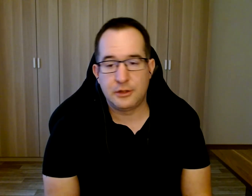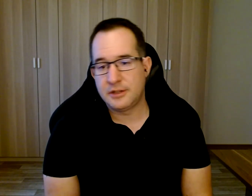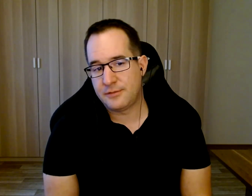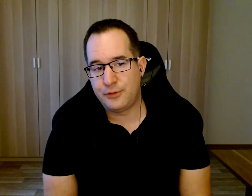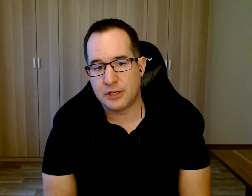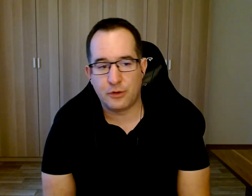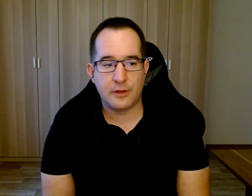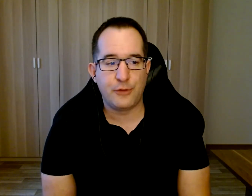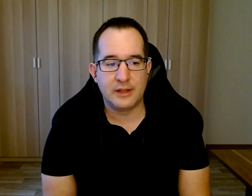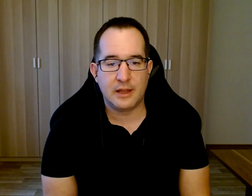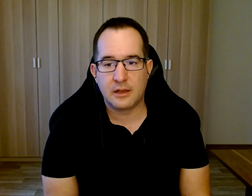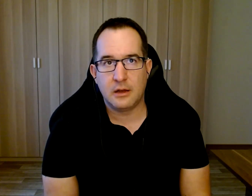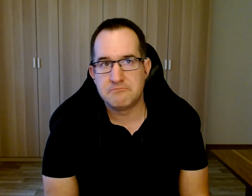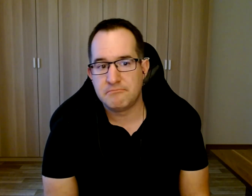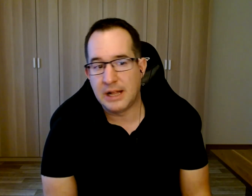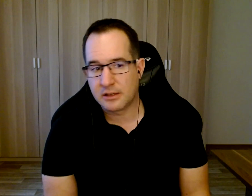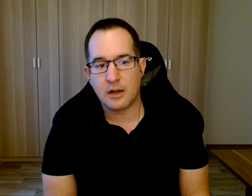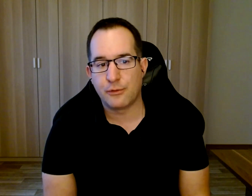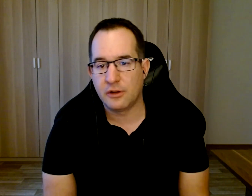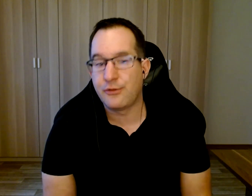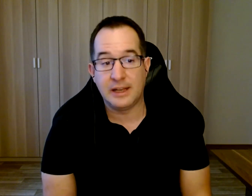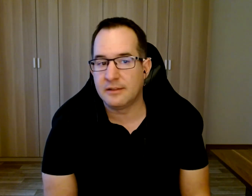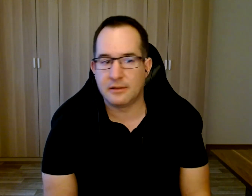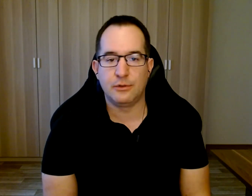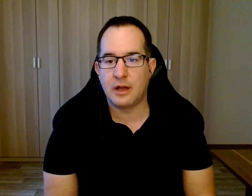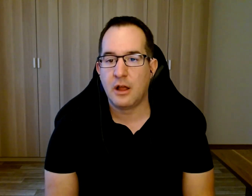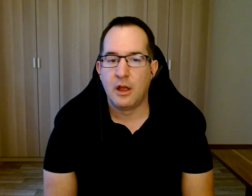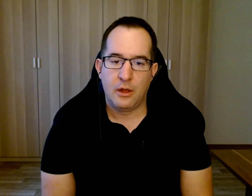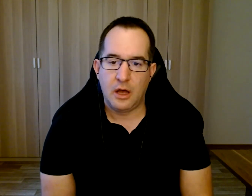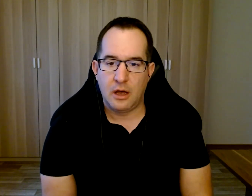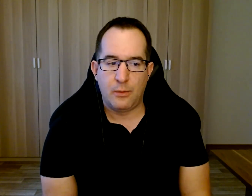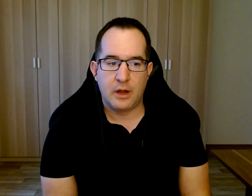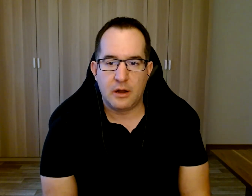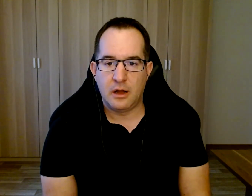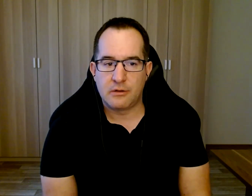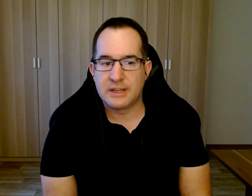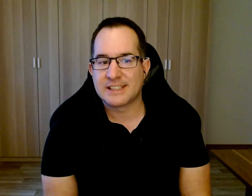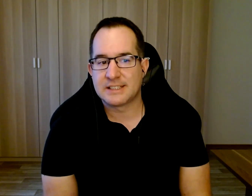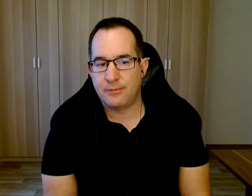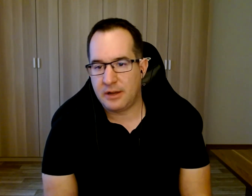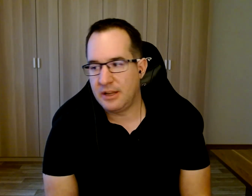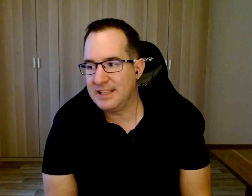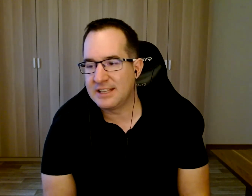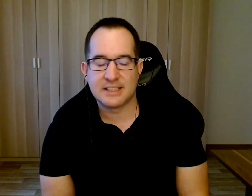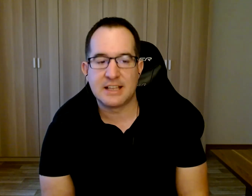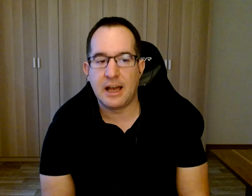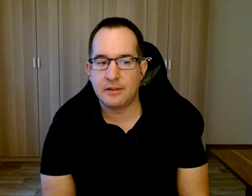It's just for some fields like healthcare, or finance, where the risk is high.